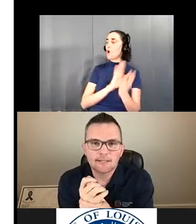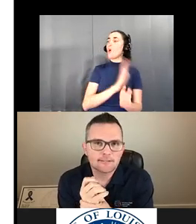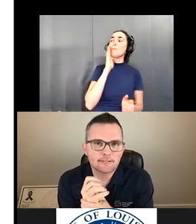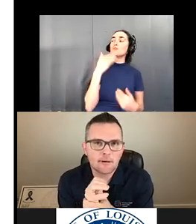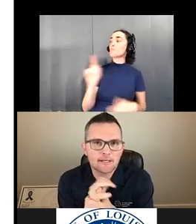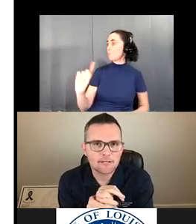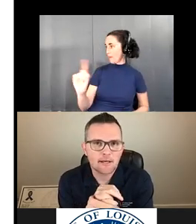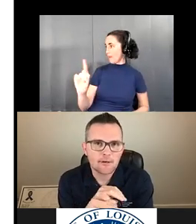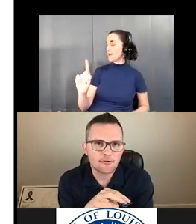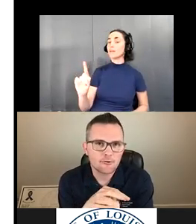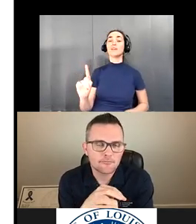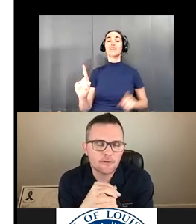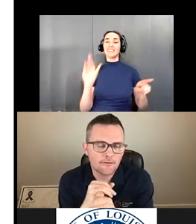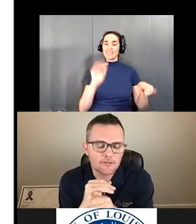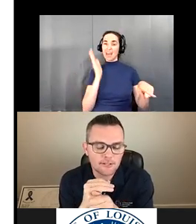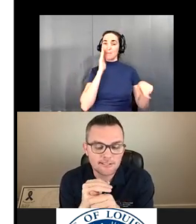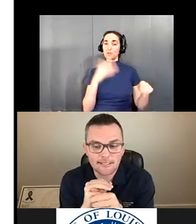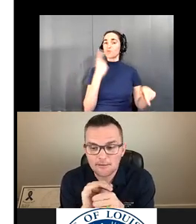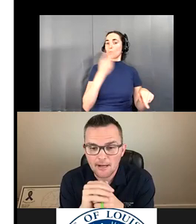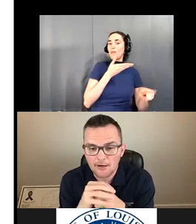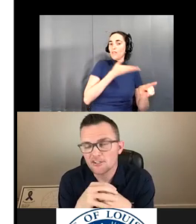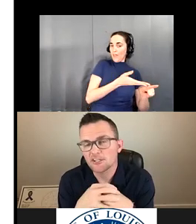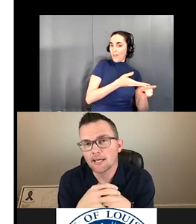15:46:22 that somebody is in that bedroom, obviously, and to get them out and she can't